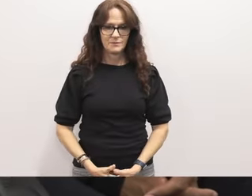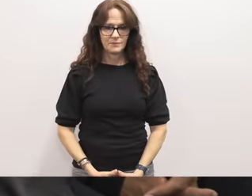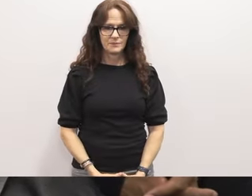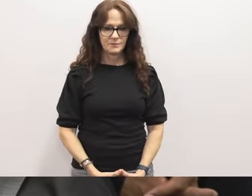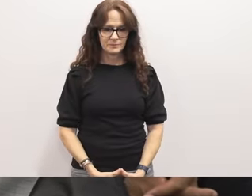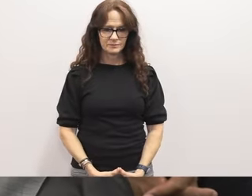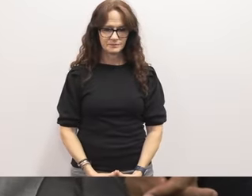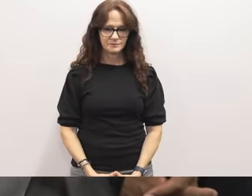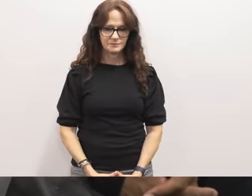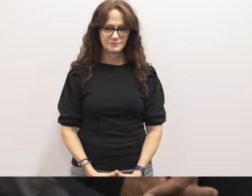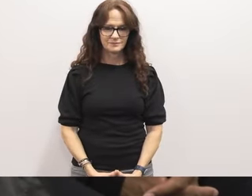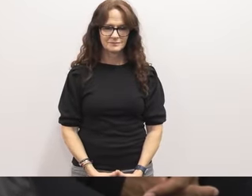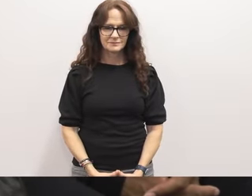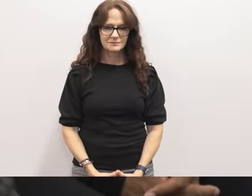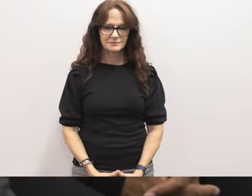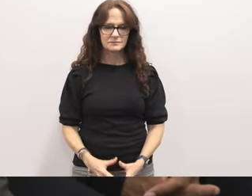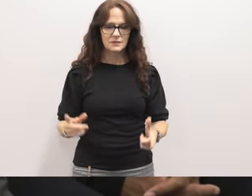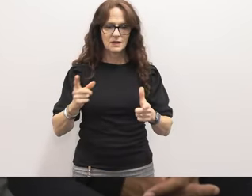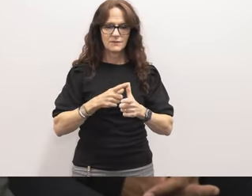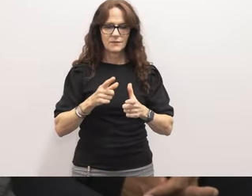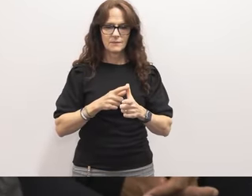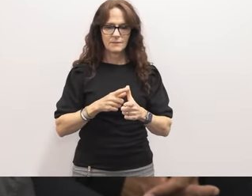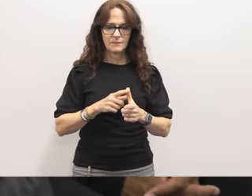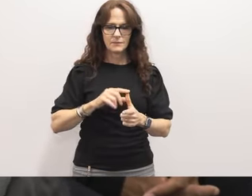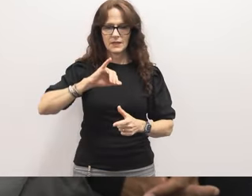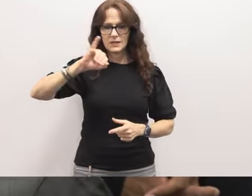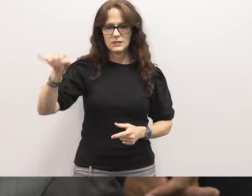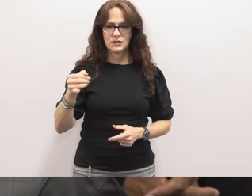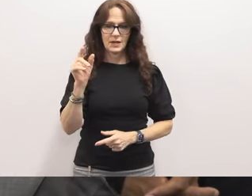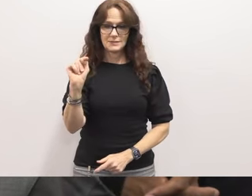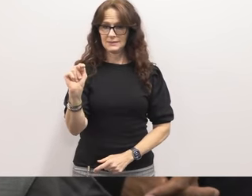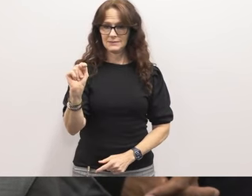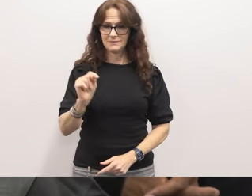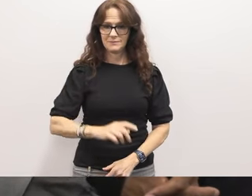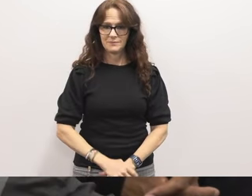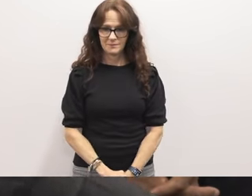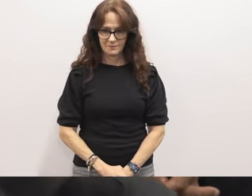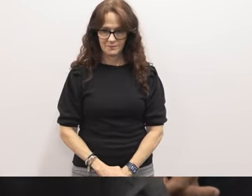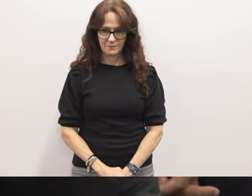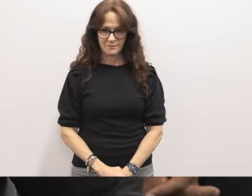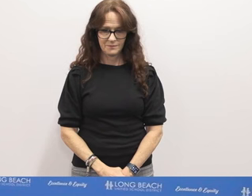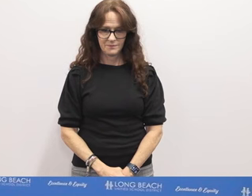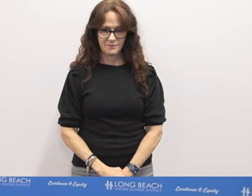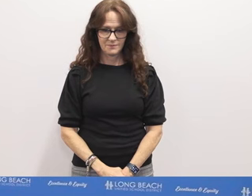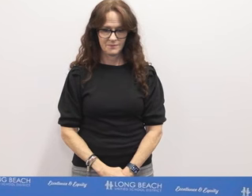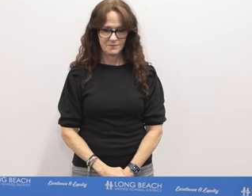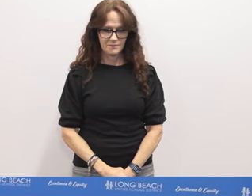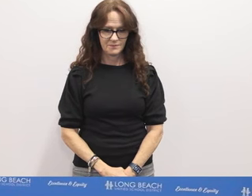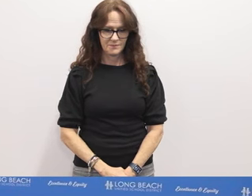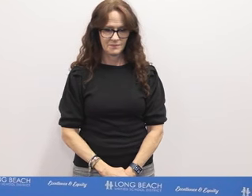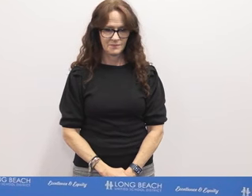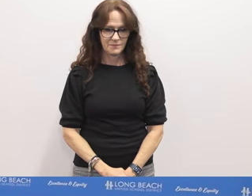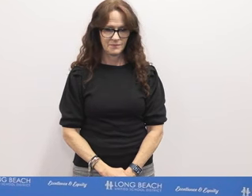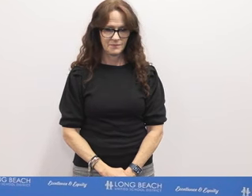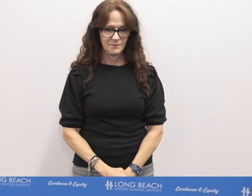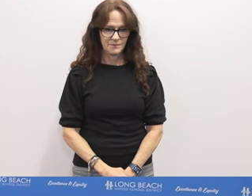First one up is J.T. Here you go. Get you chair up.